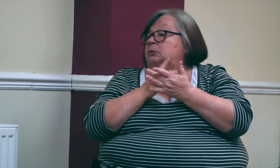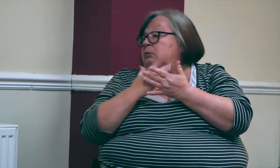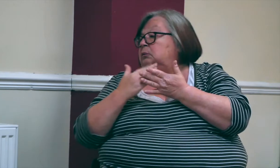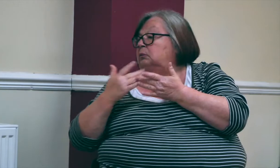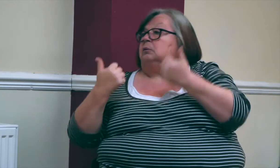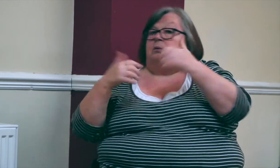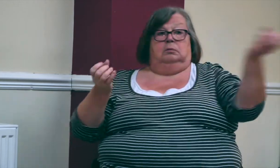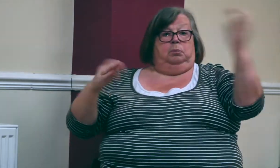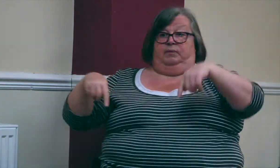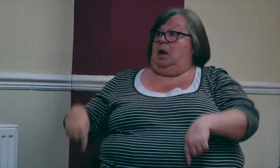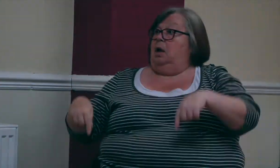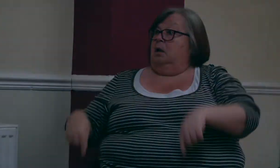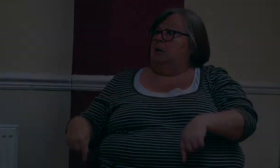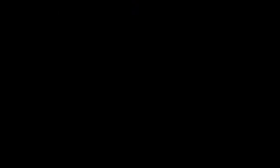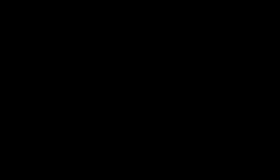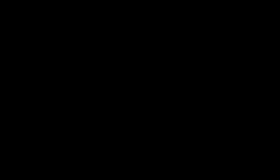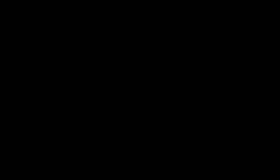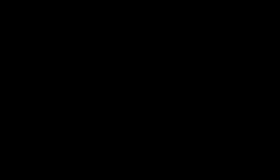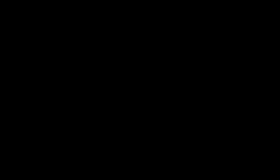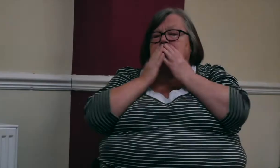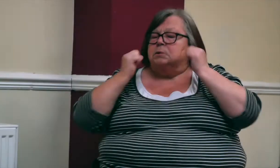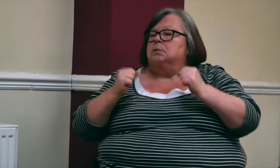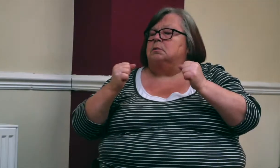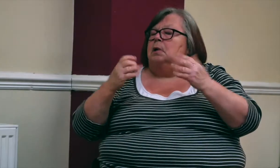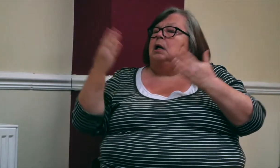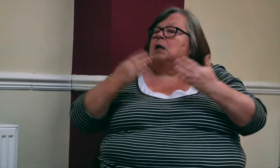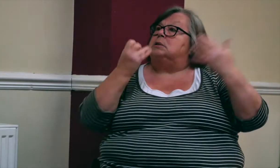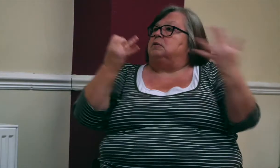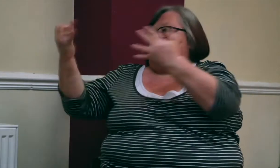It was not until later that we moved here. That was 1977.